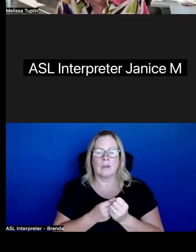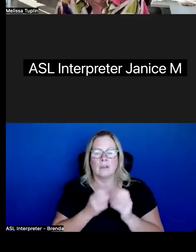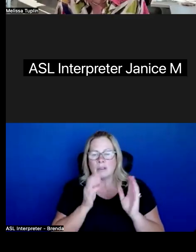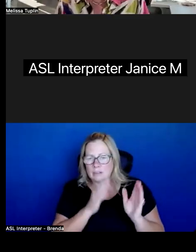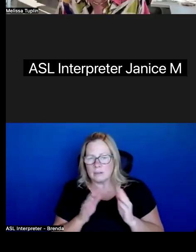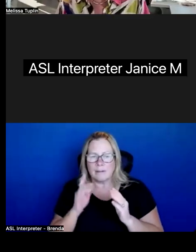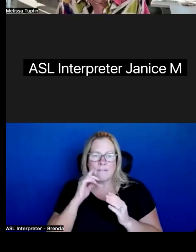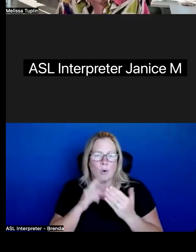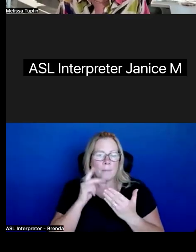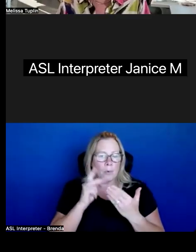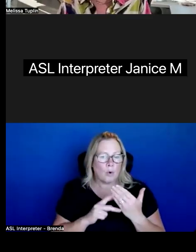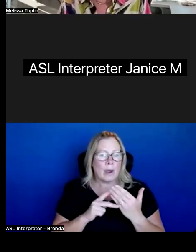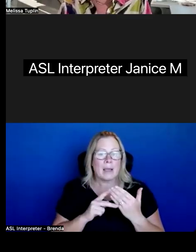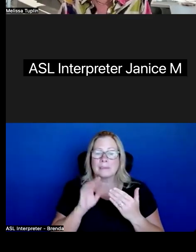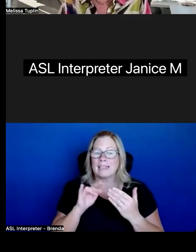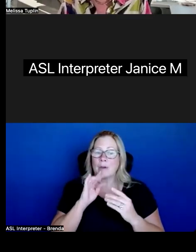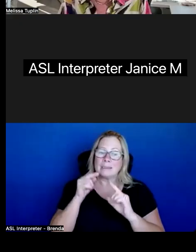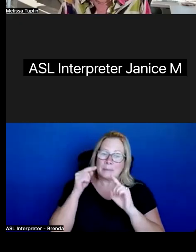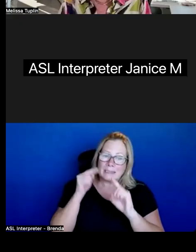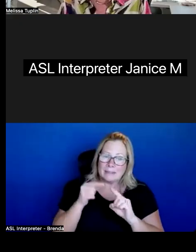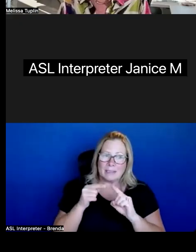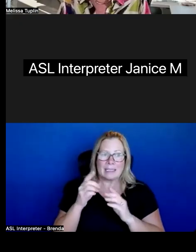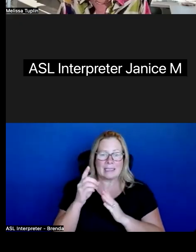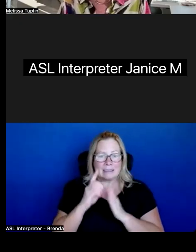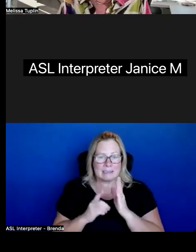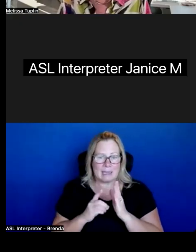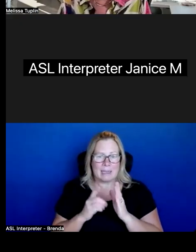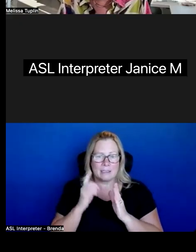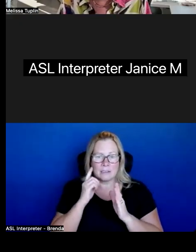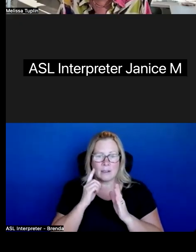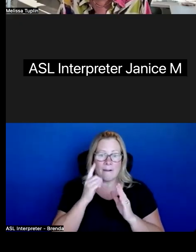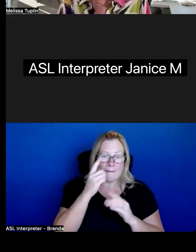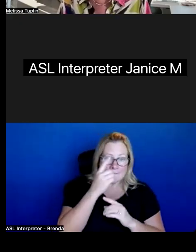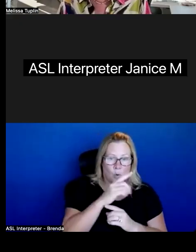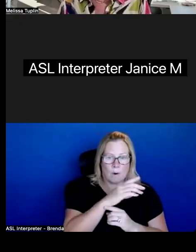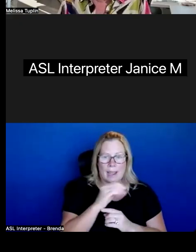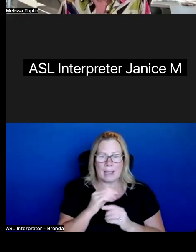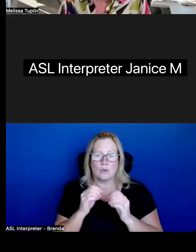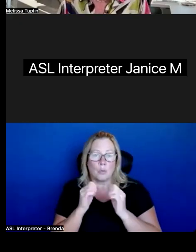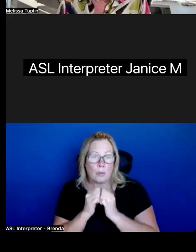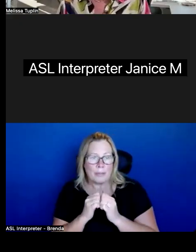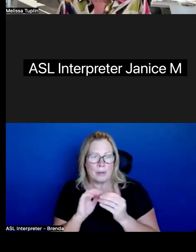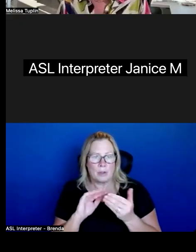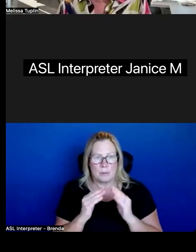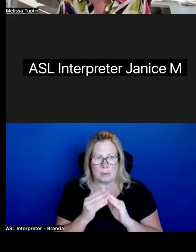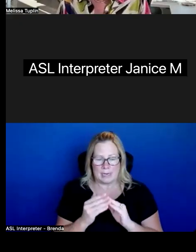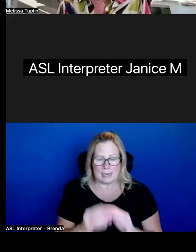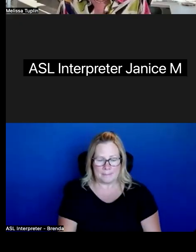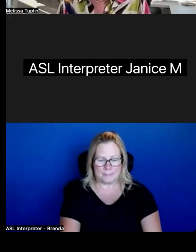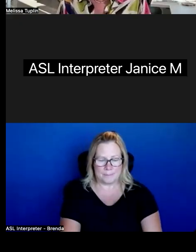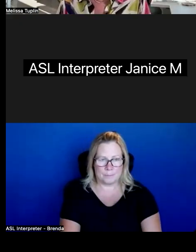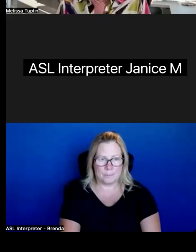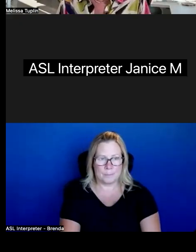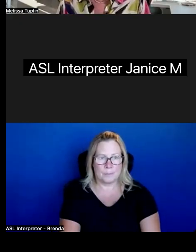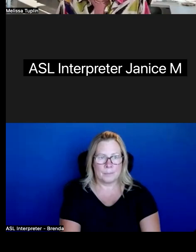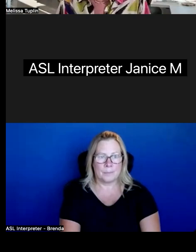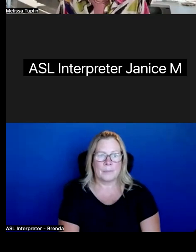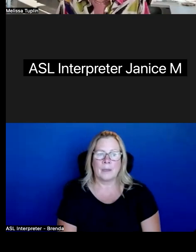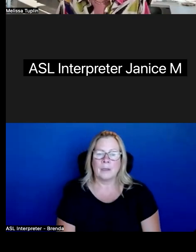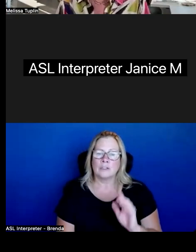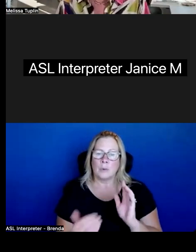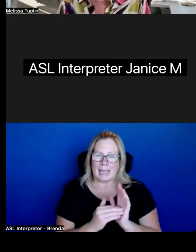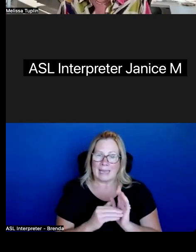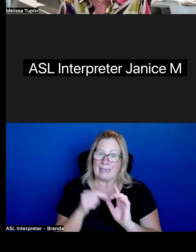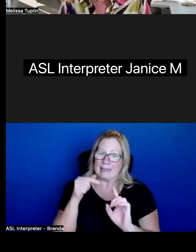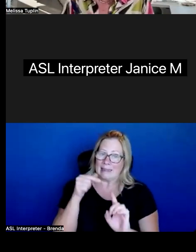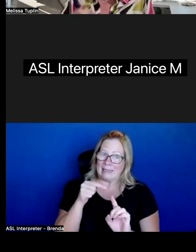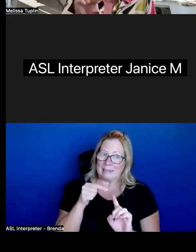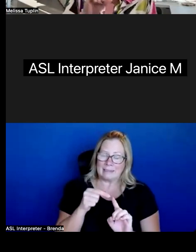programs that are specifically designed for and with community. So, this section isn't intended to